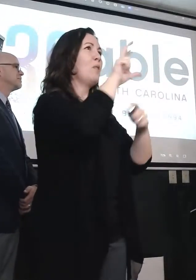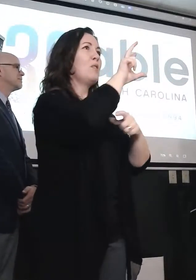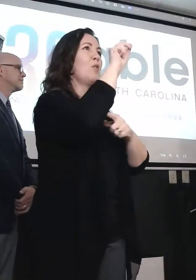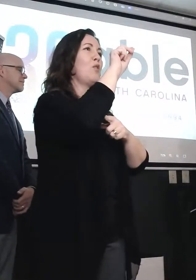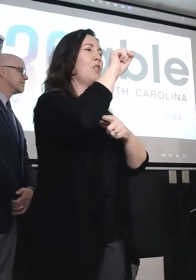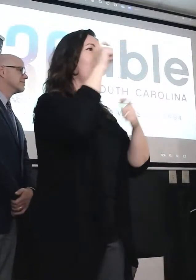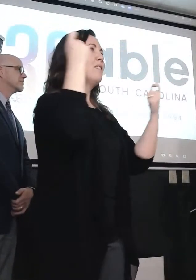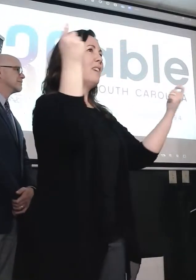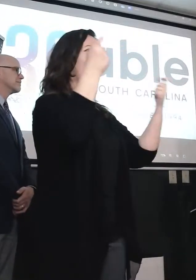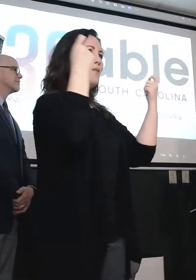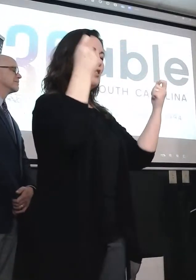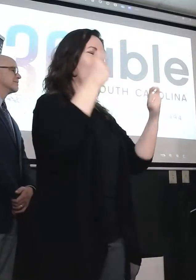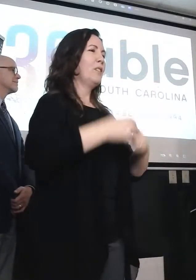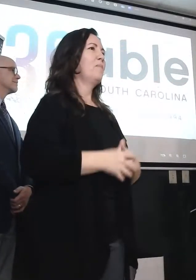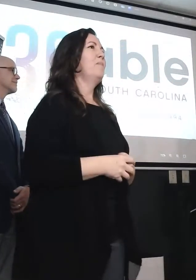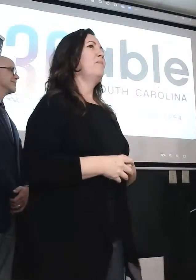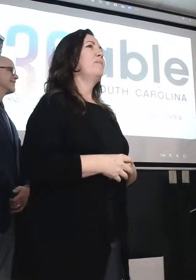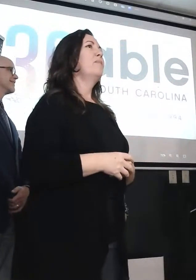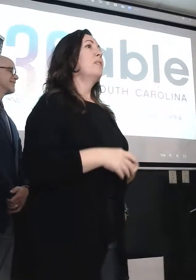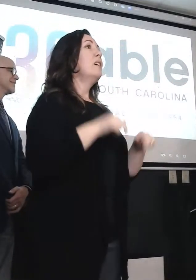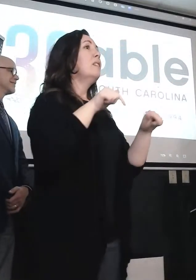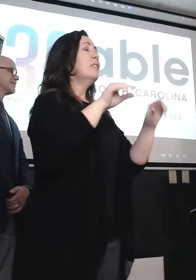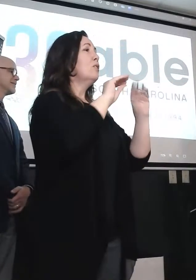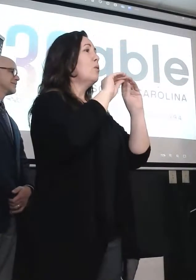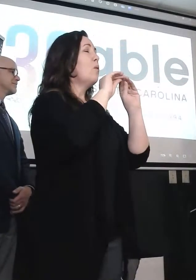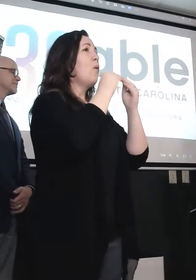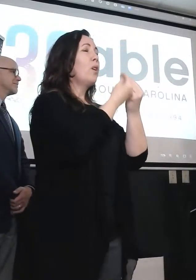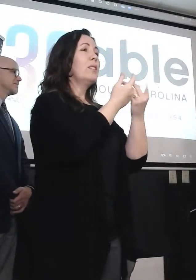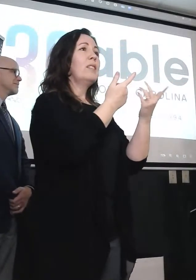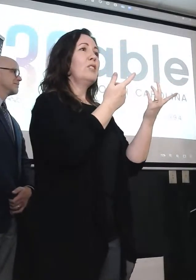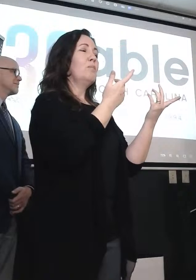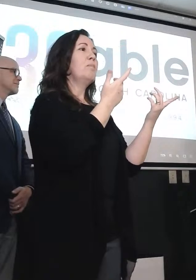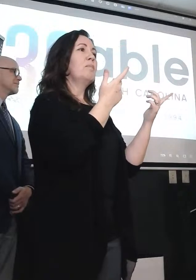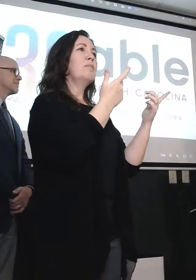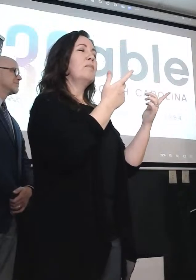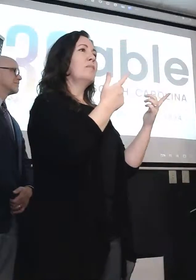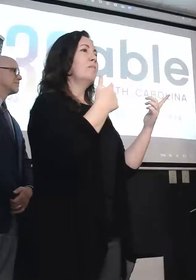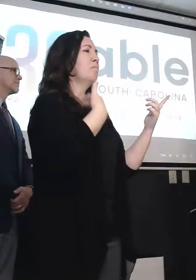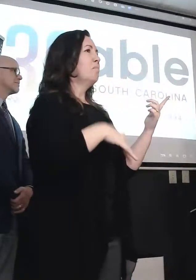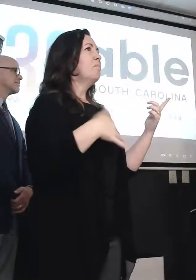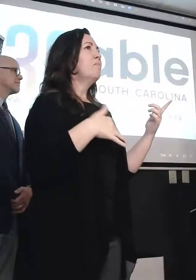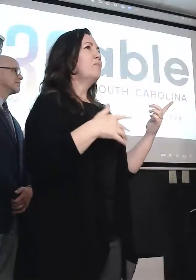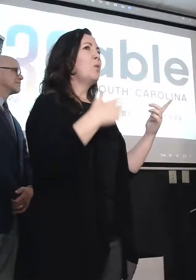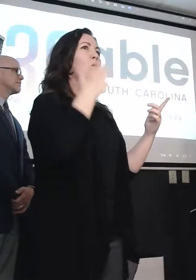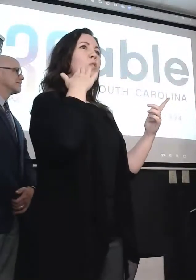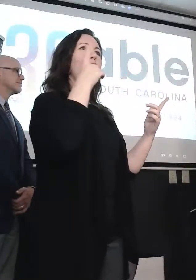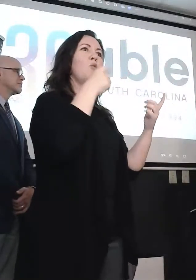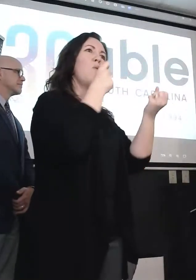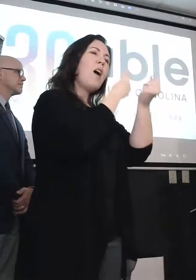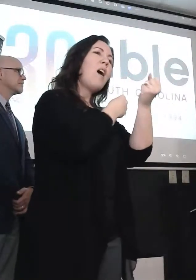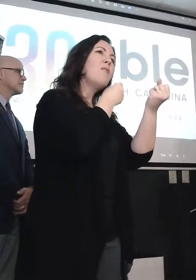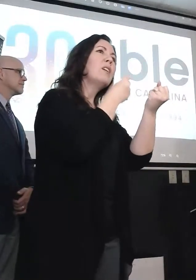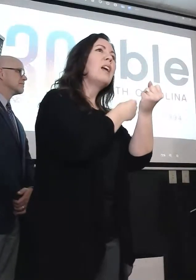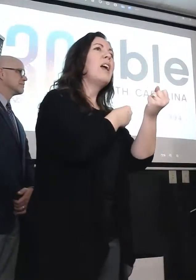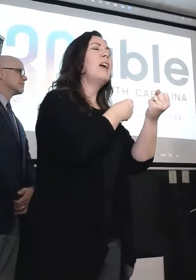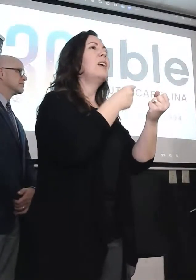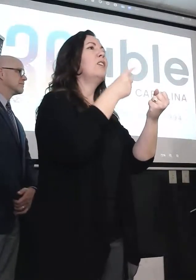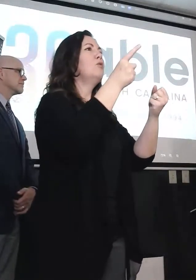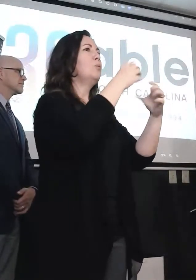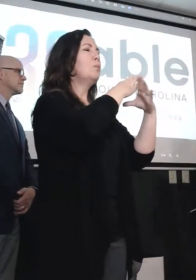Anniversary. But this organization, Able SC as an organization you know you advocate, you protect,